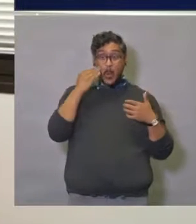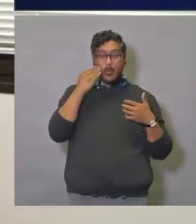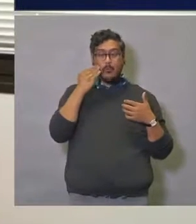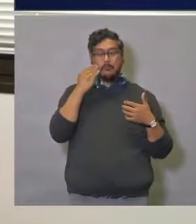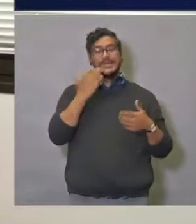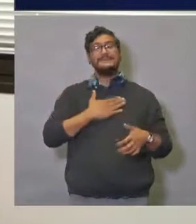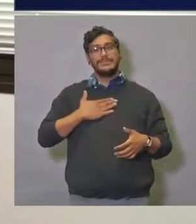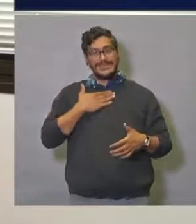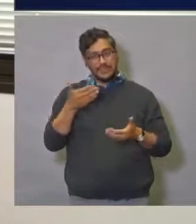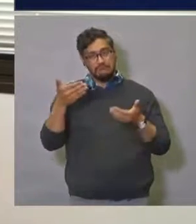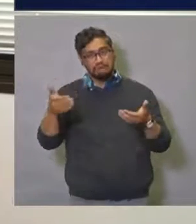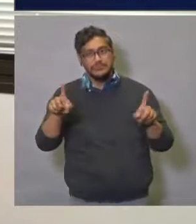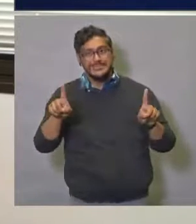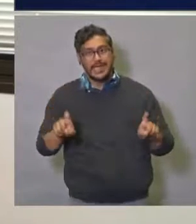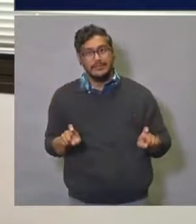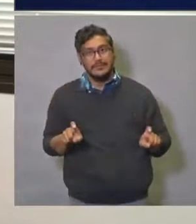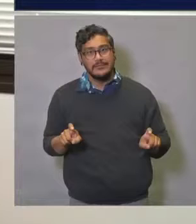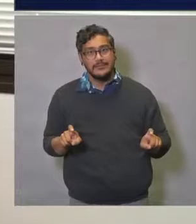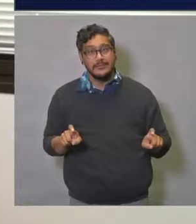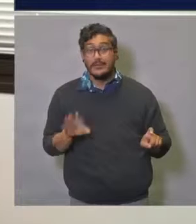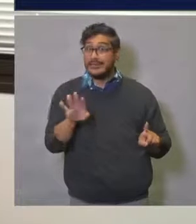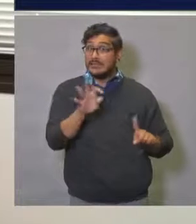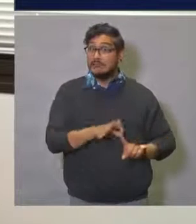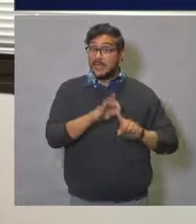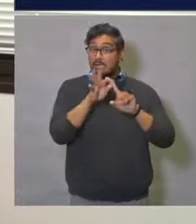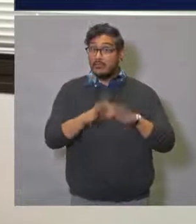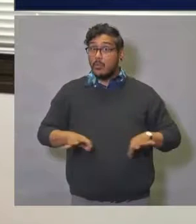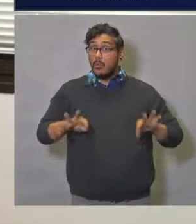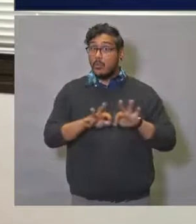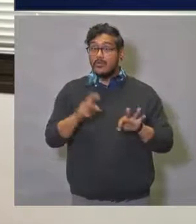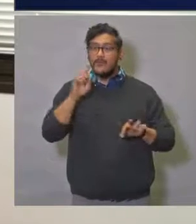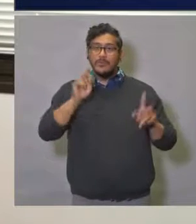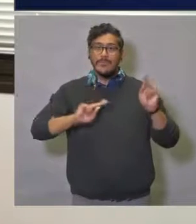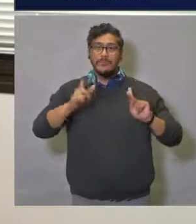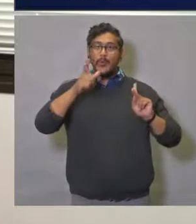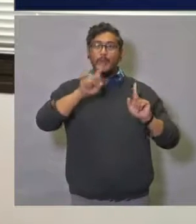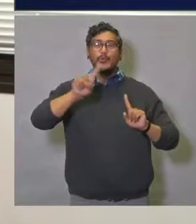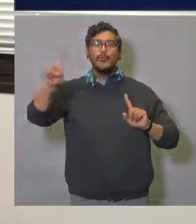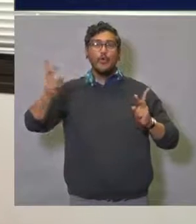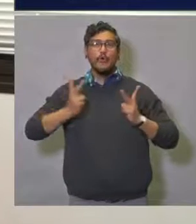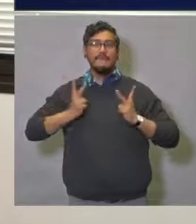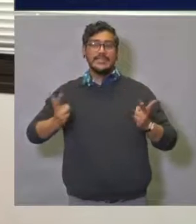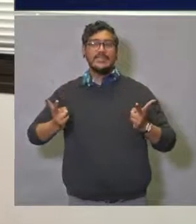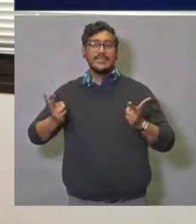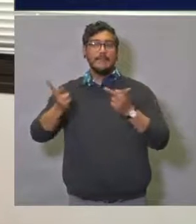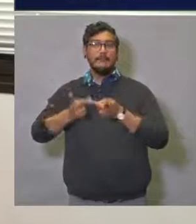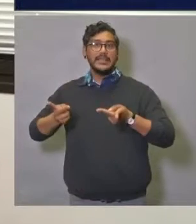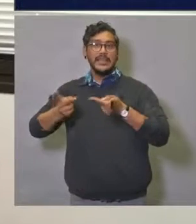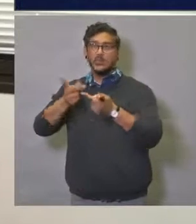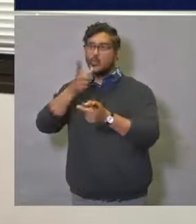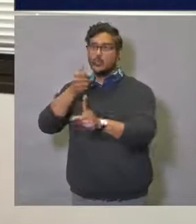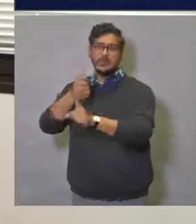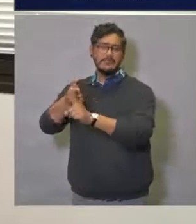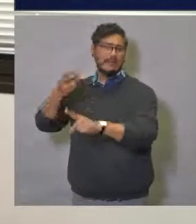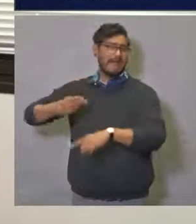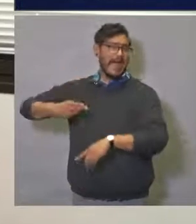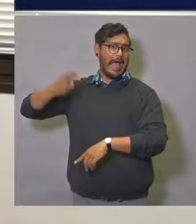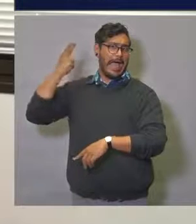QUE NO UTILIZABAN LAS MÁSCARAS